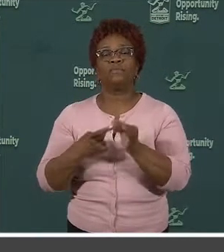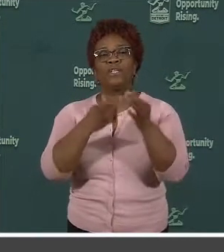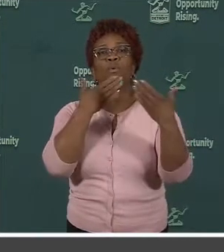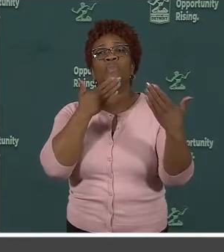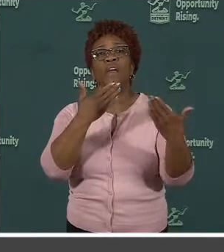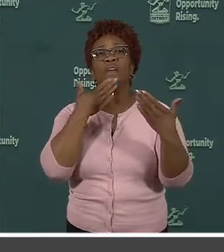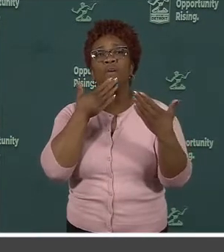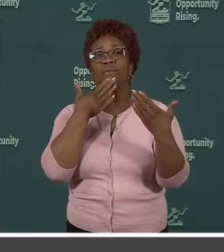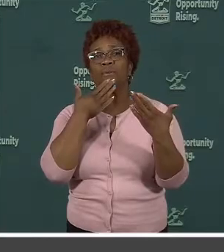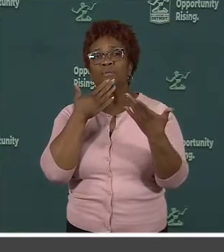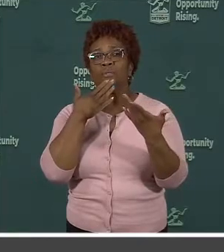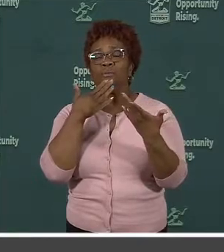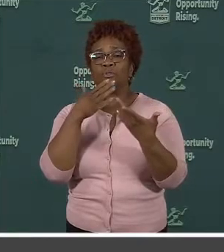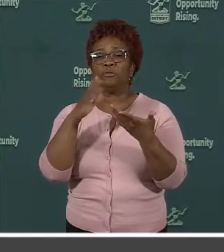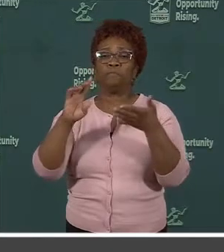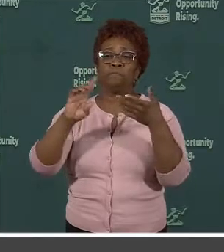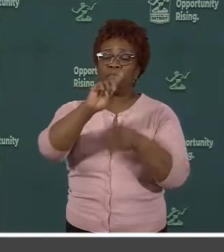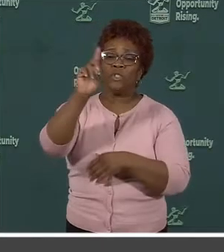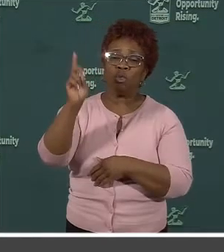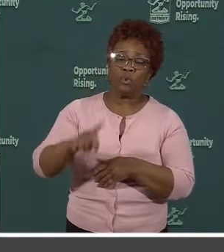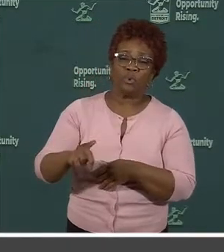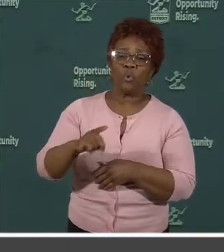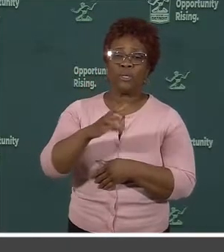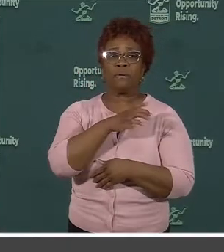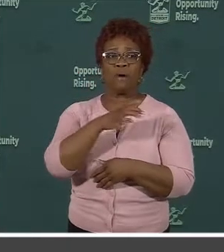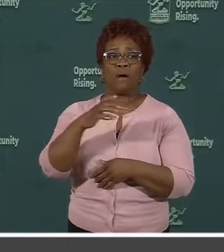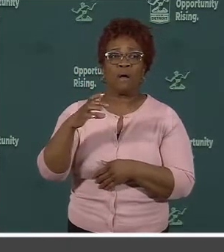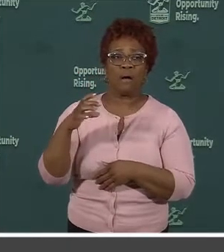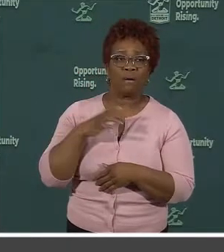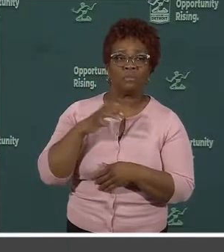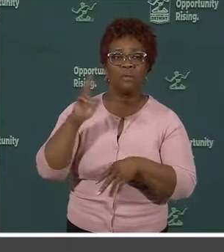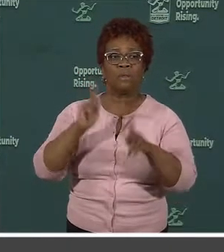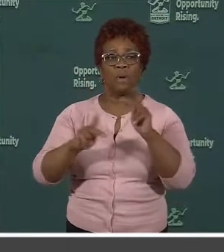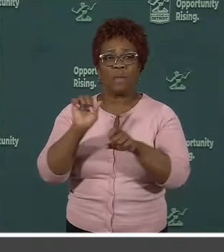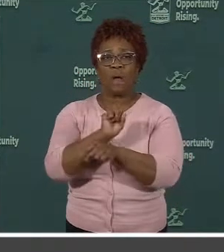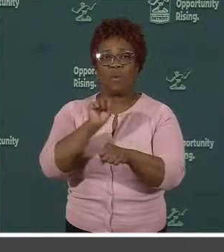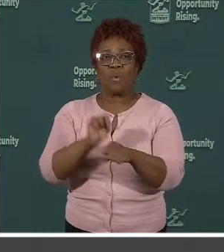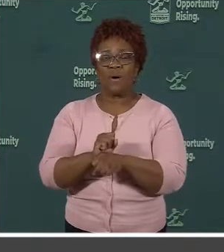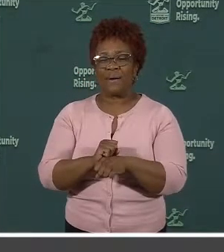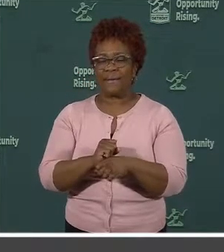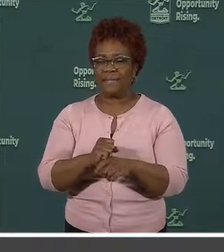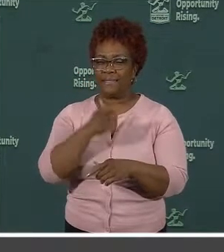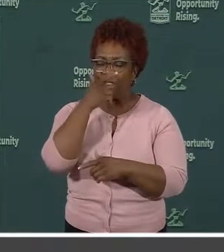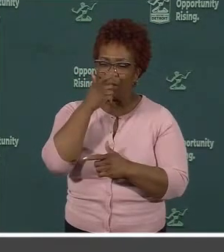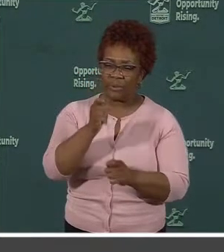DETROIT DELEGATION IT'S AMAZING THE BUREAUCRACY THAT WILL FIGHT YOU ON SOMETHING AS SIMPLE AS MAKING SURE EVERY FOUR YEAR OLD